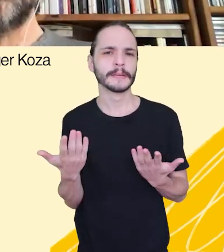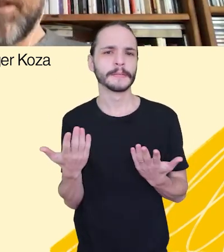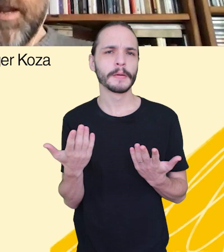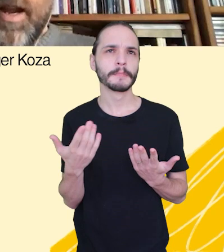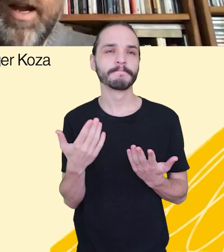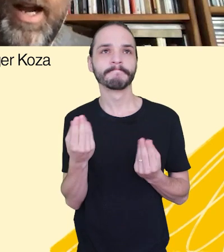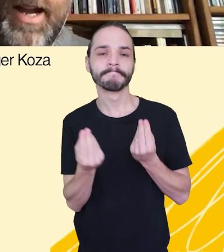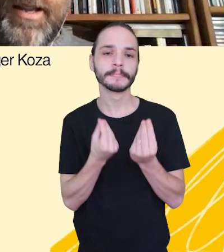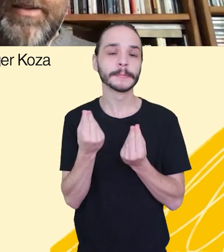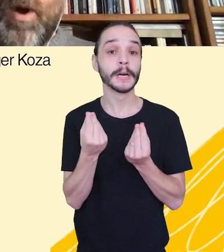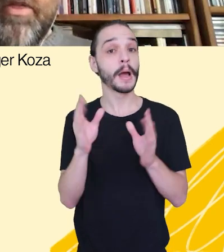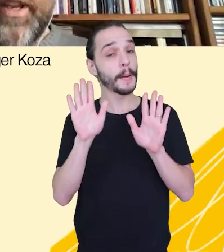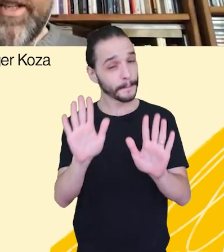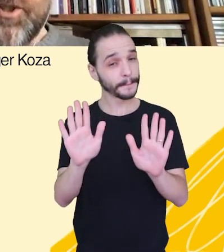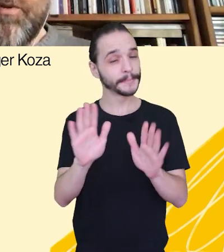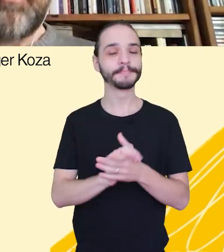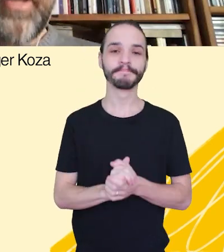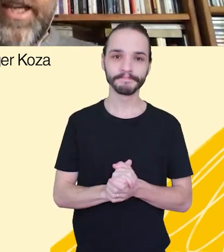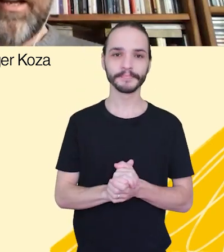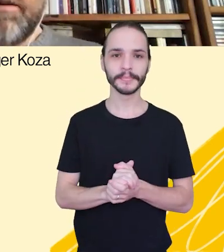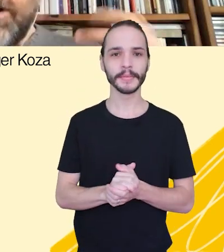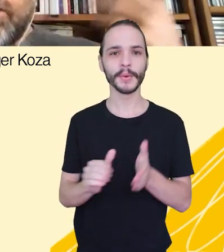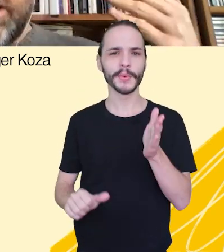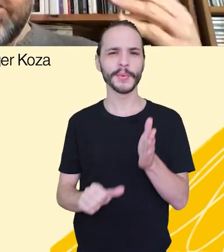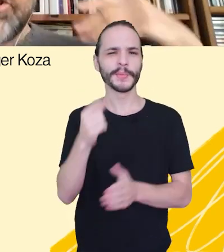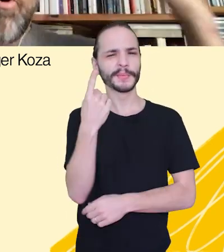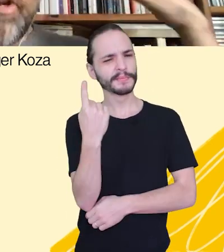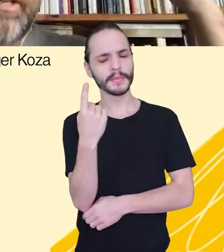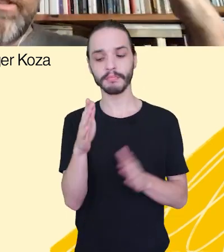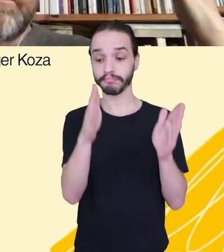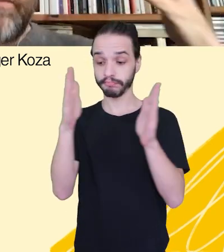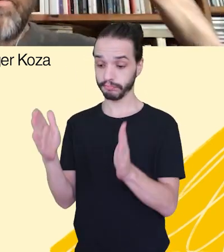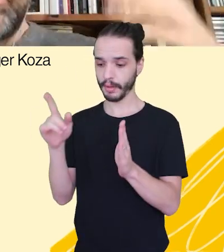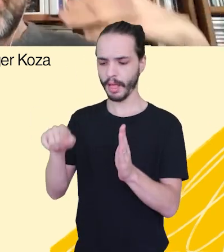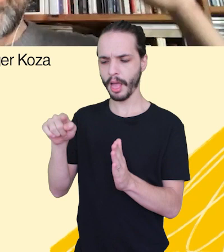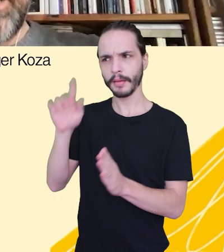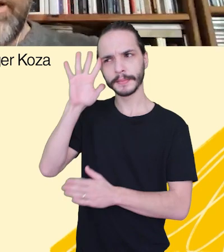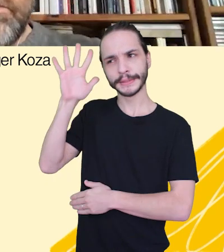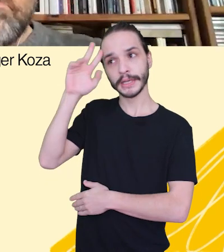but one thing is to think about a story that maybe we want to tell.